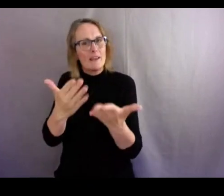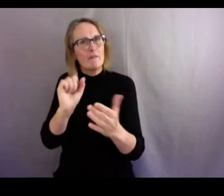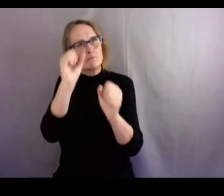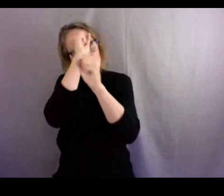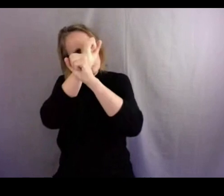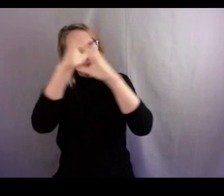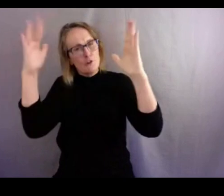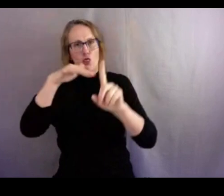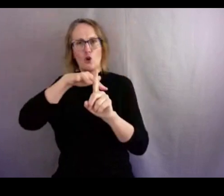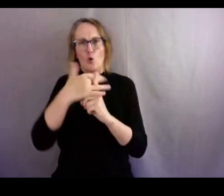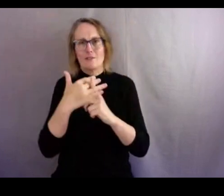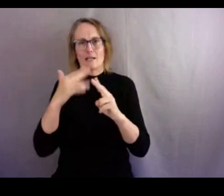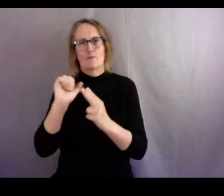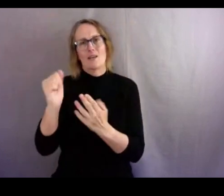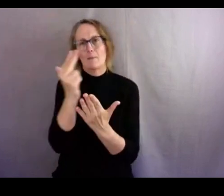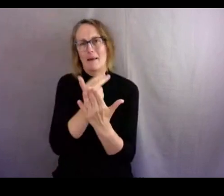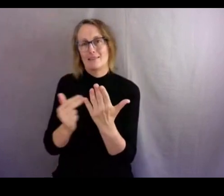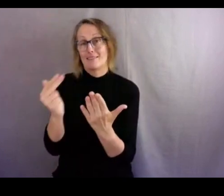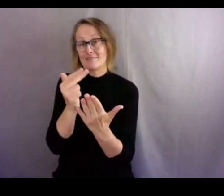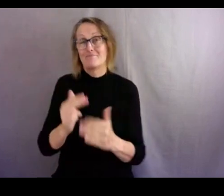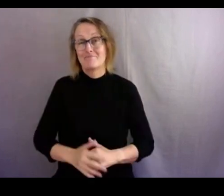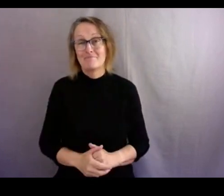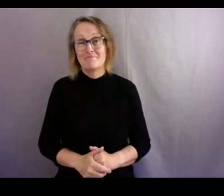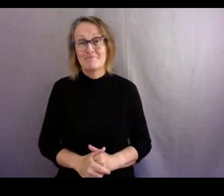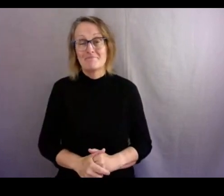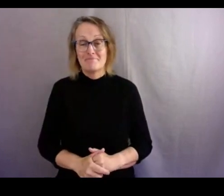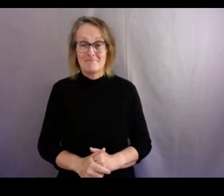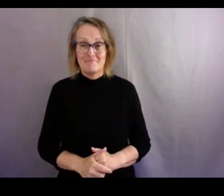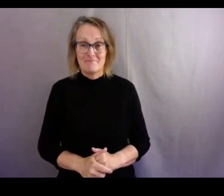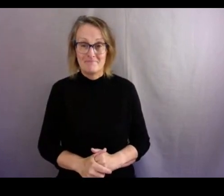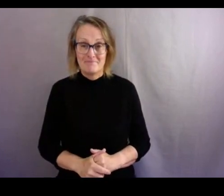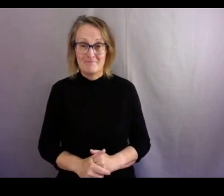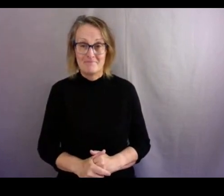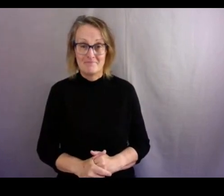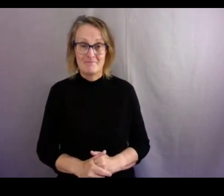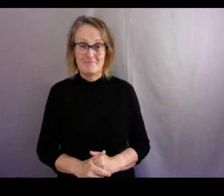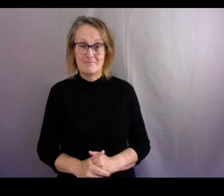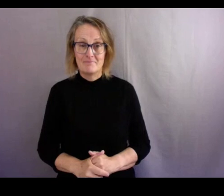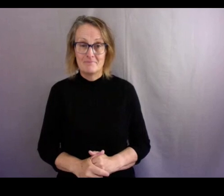cannot be taken at face value. Then the project evolved, and Paul Gauguin wanted